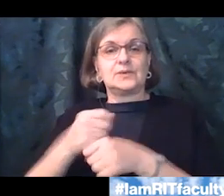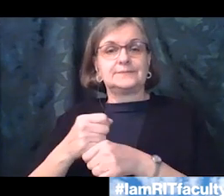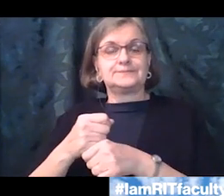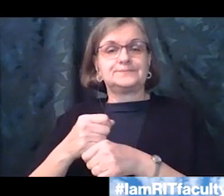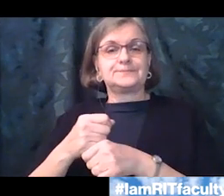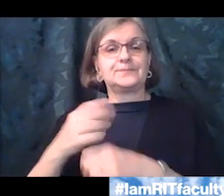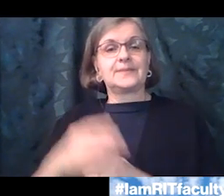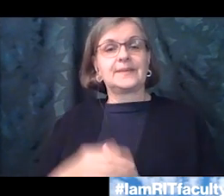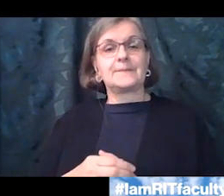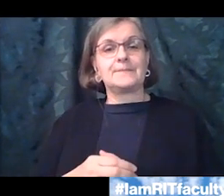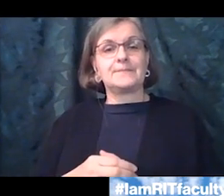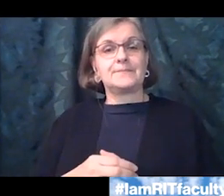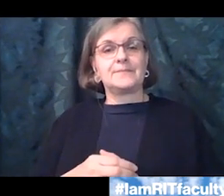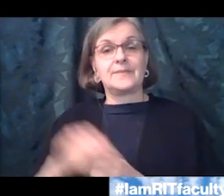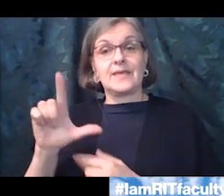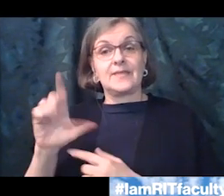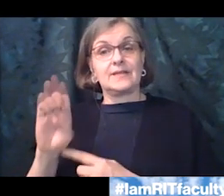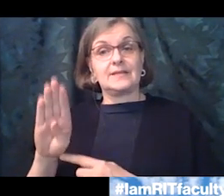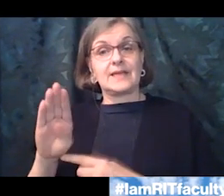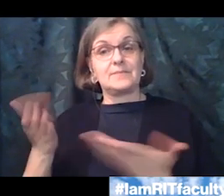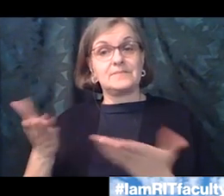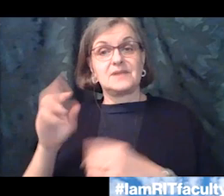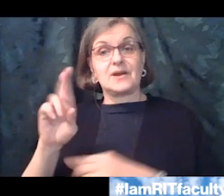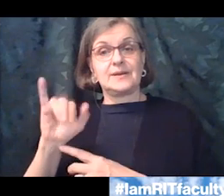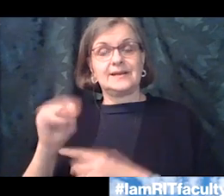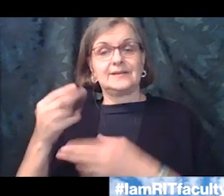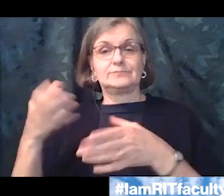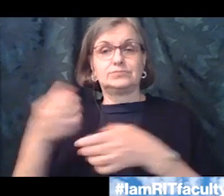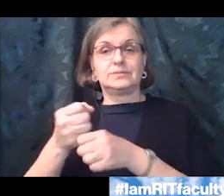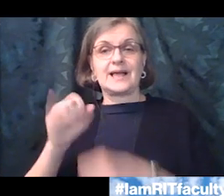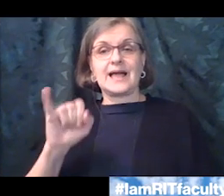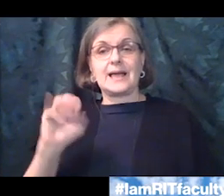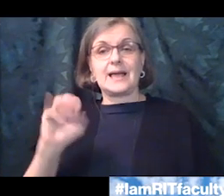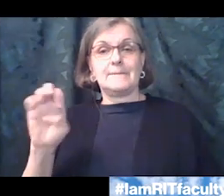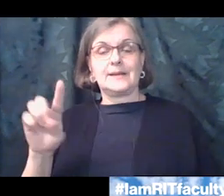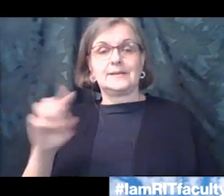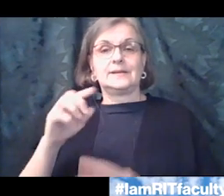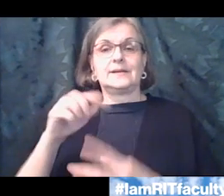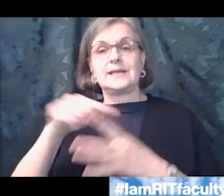And our lab here at RIT, the acronym is IMED, and it stands for interdisciplinary manufacturing